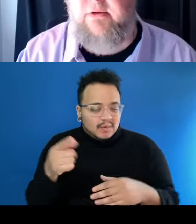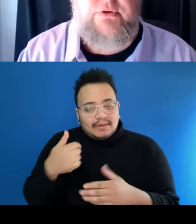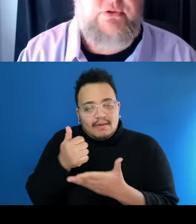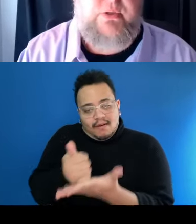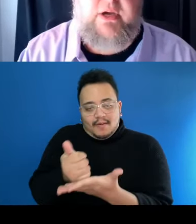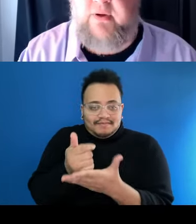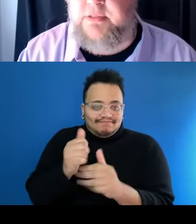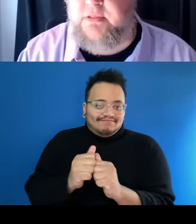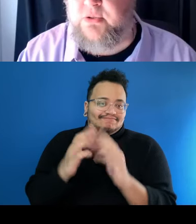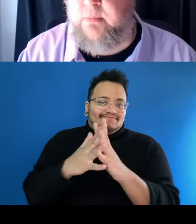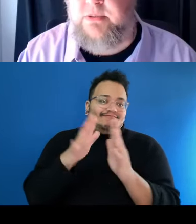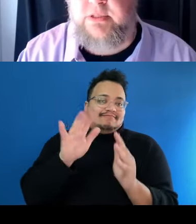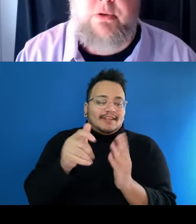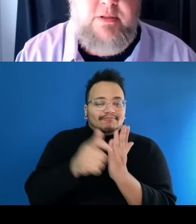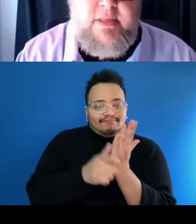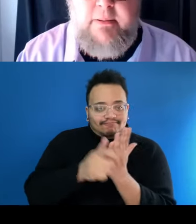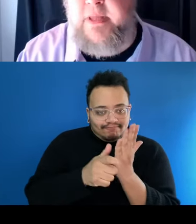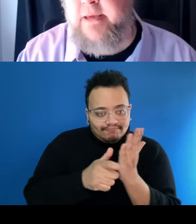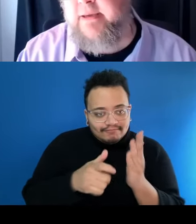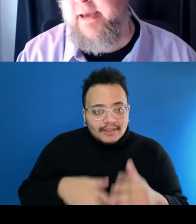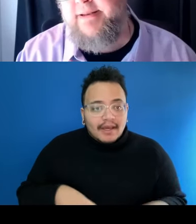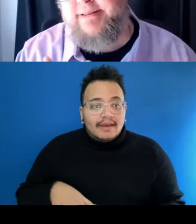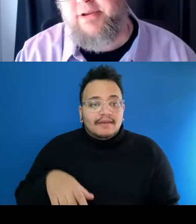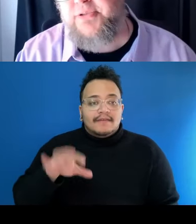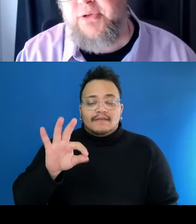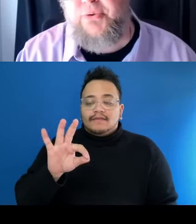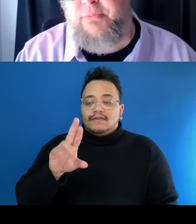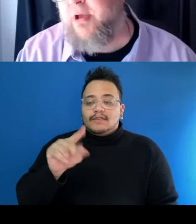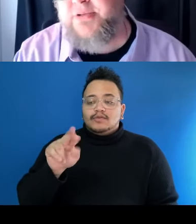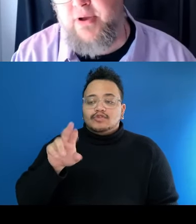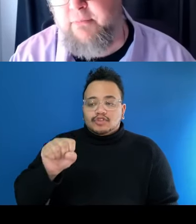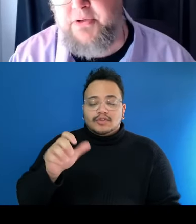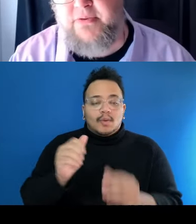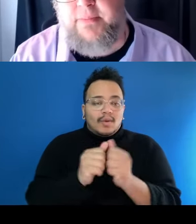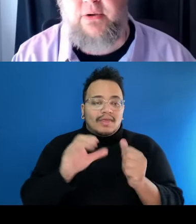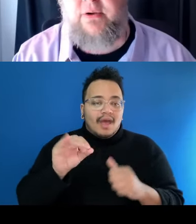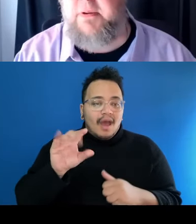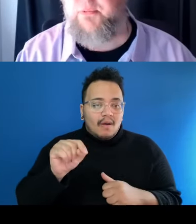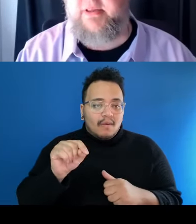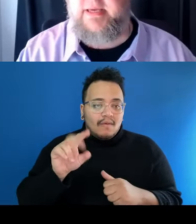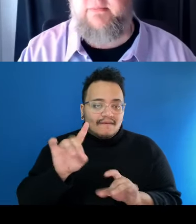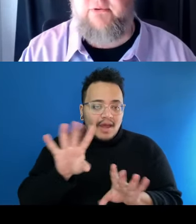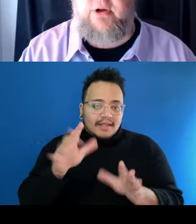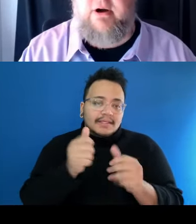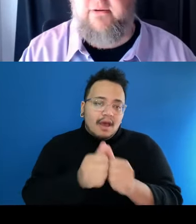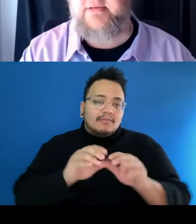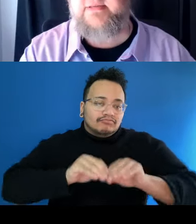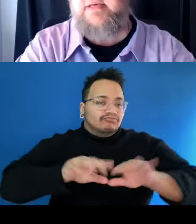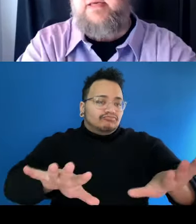and futures without violence distributes them. And they also, we also have a bunch of them. So, if people would like them for your office,